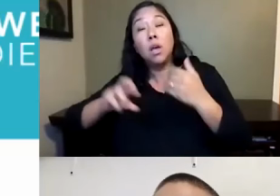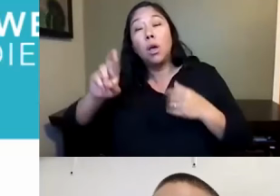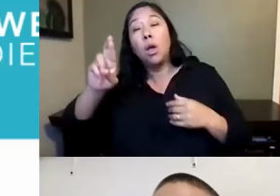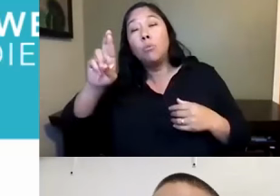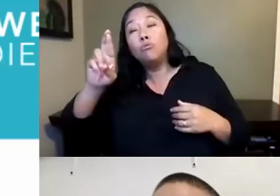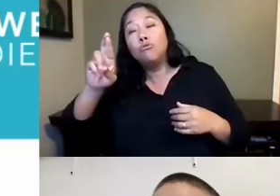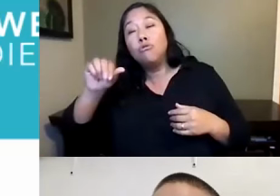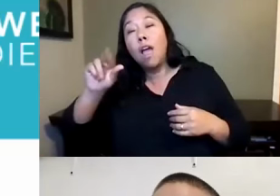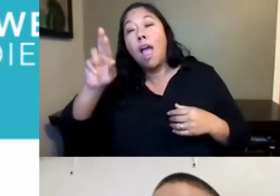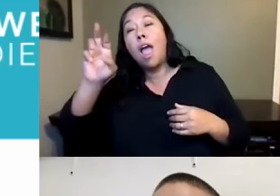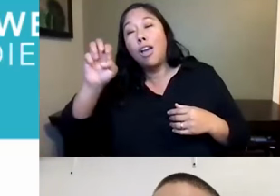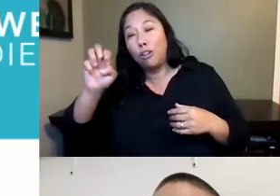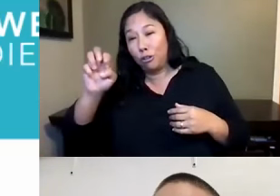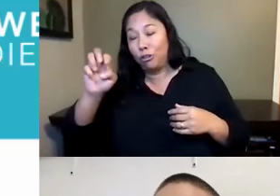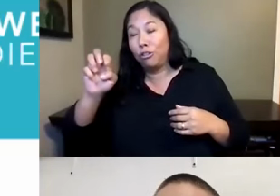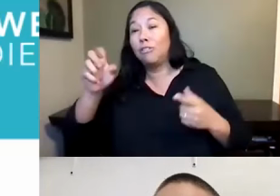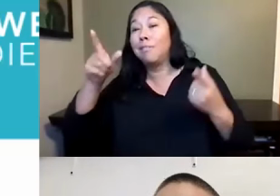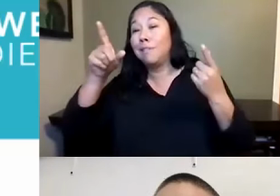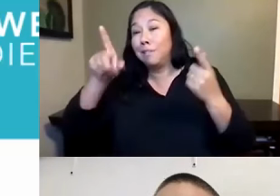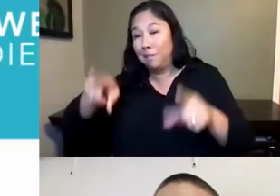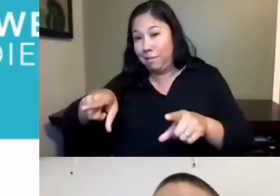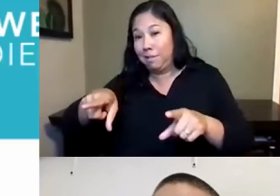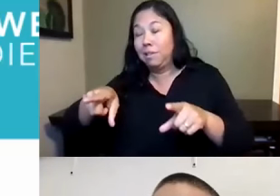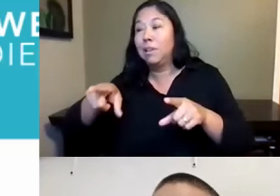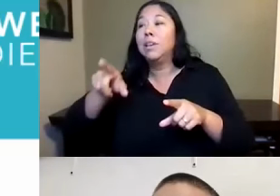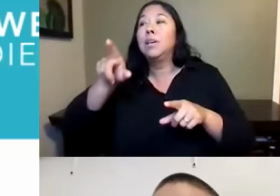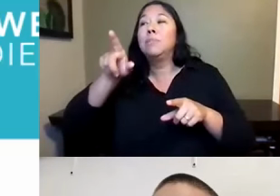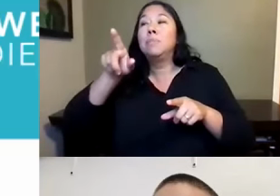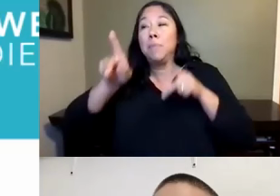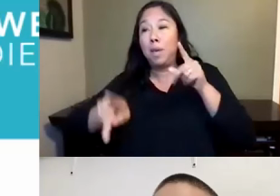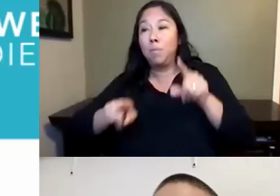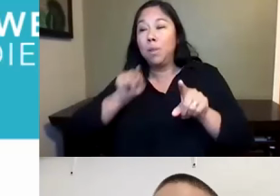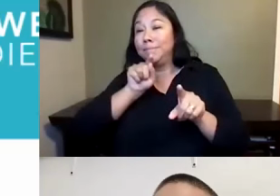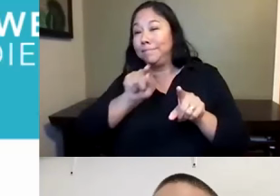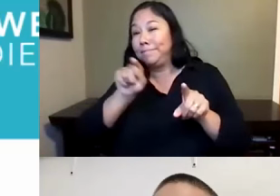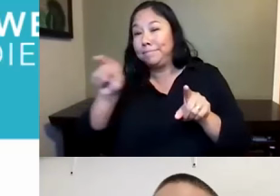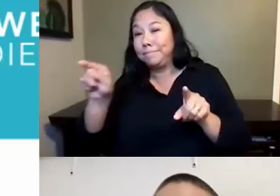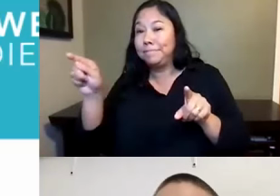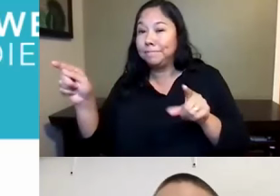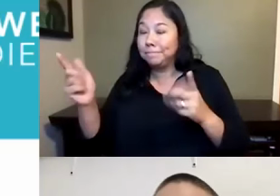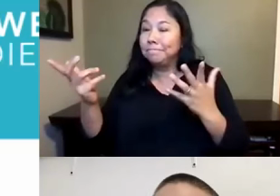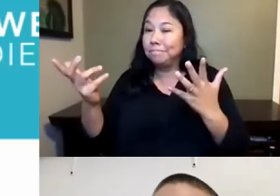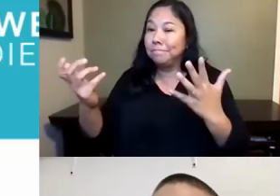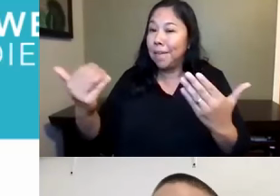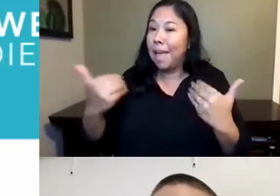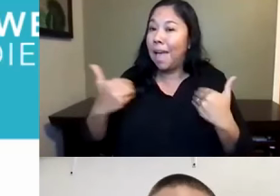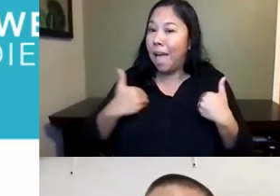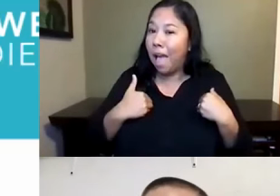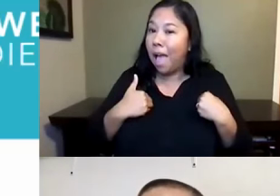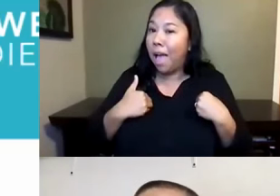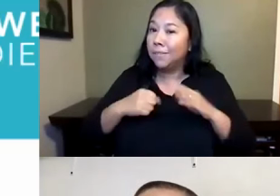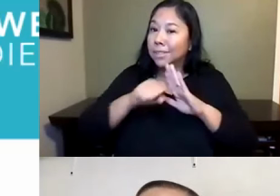certain side effects that are severe. So like Tracy said, it's good to stay in touch and